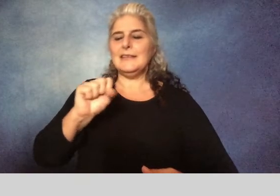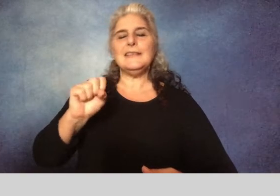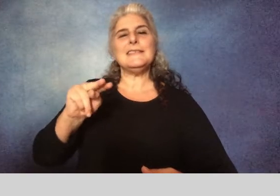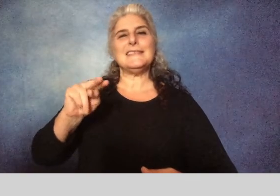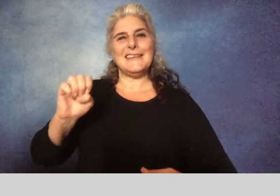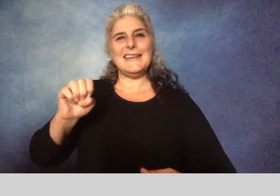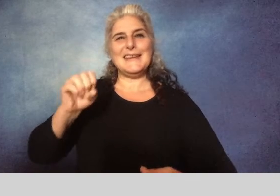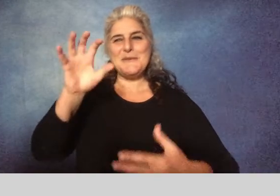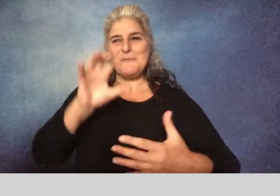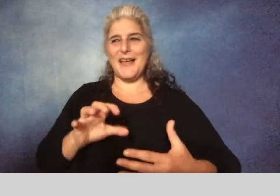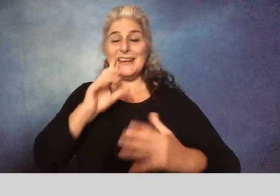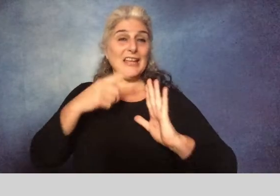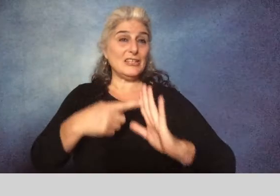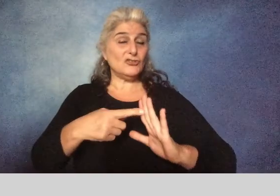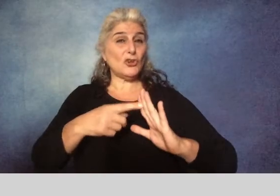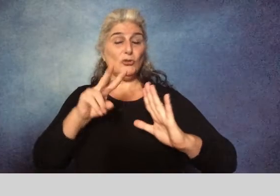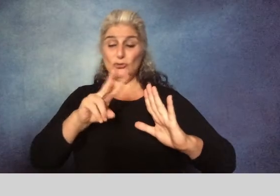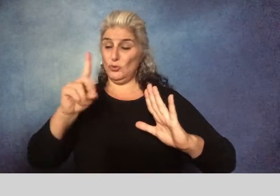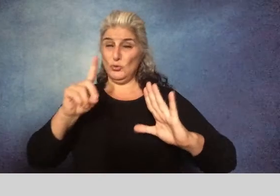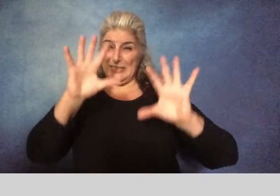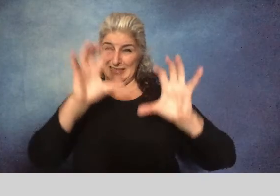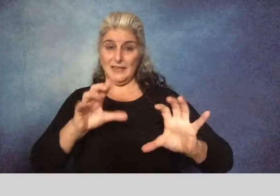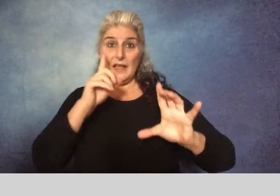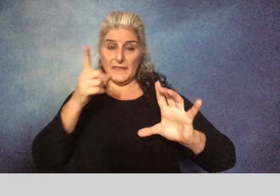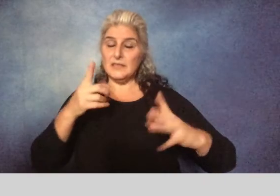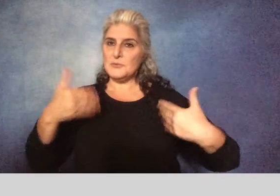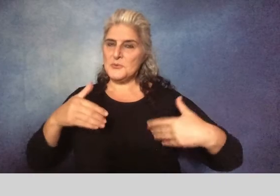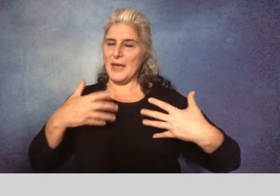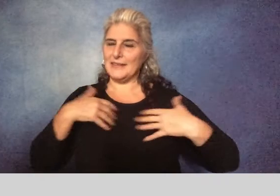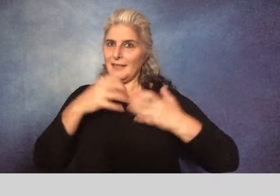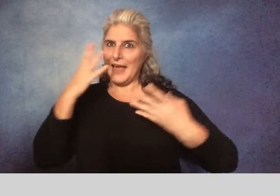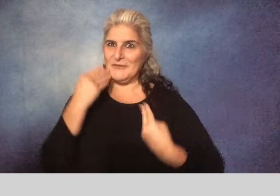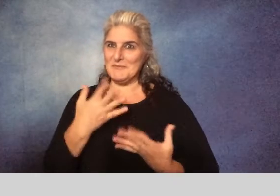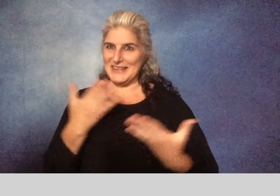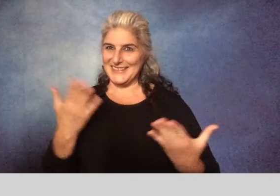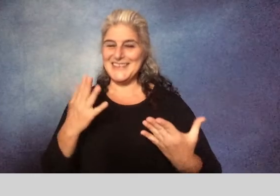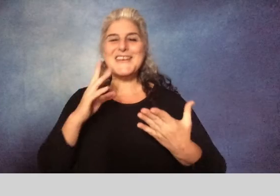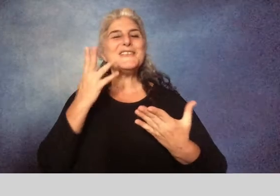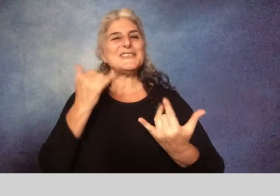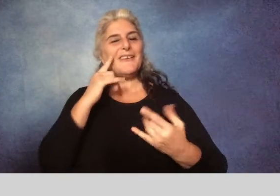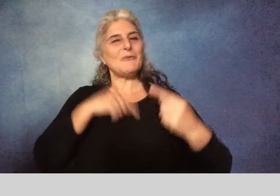colored by genre. There's a lot here on this plot so we're going to take it a little slowly one at a time.